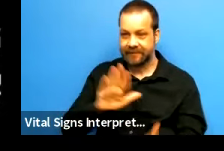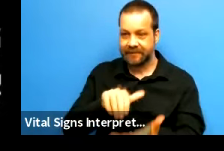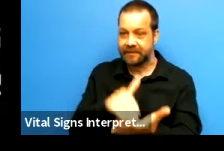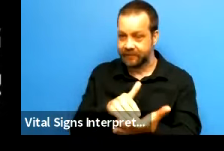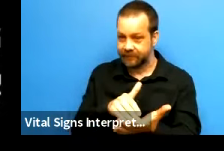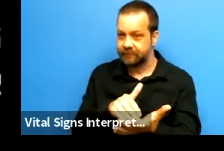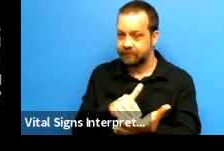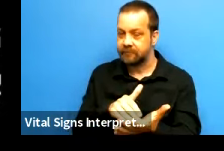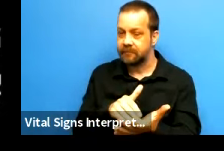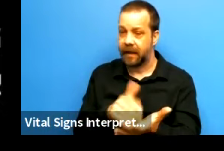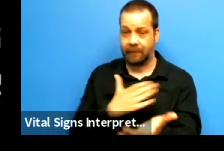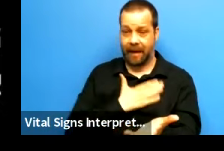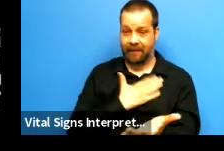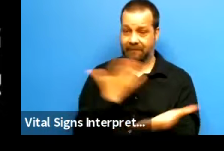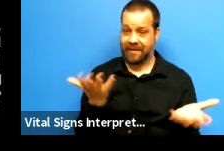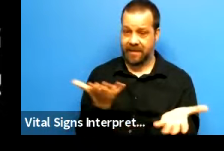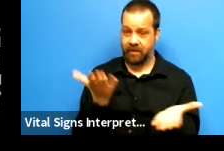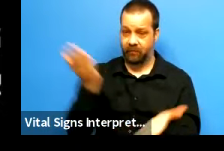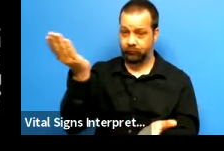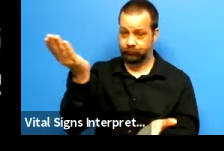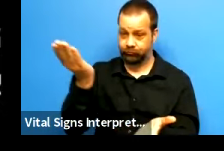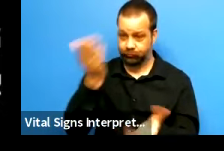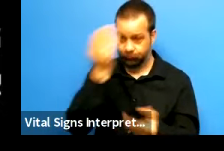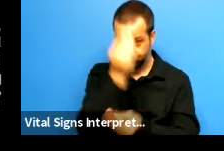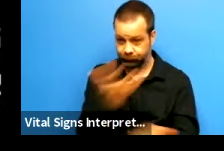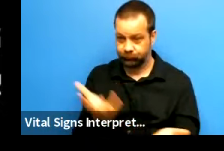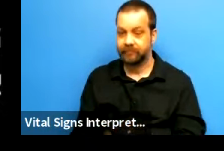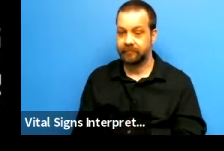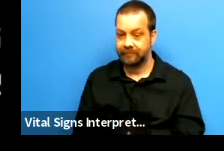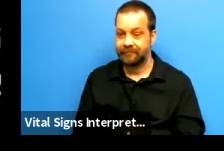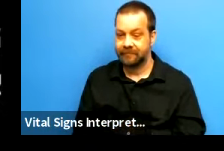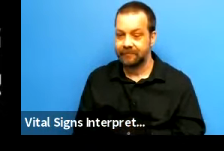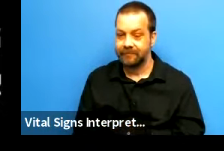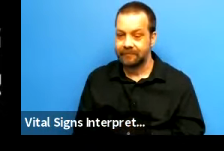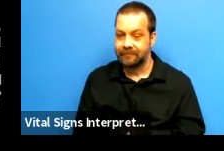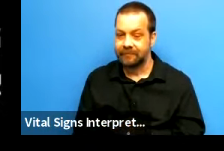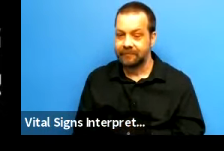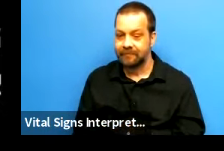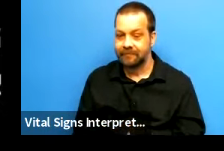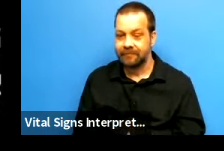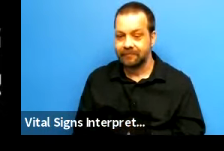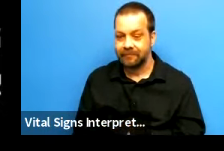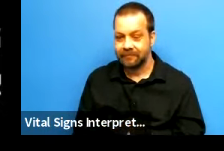to share on this important topic. Carolyn Philips: Thank you, Pam.